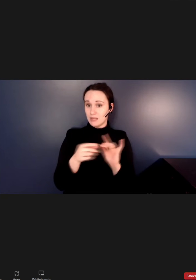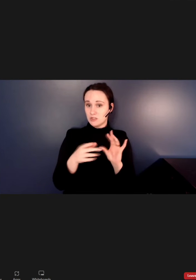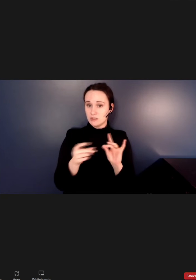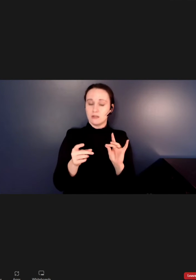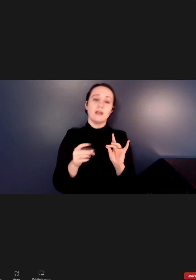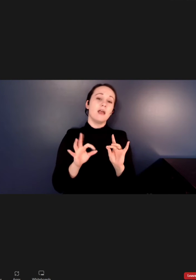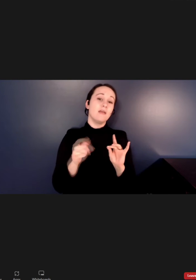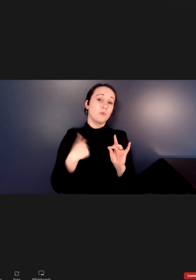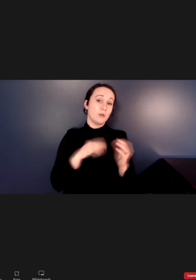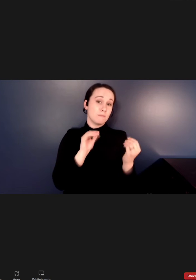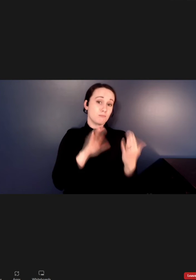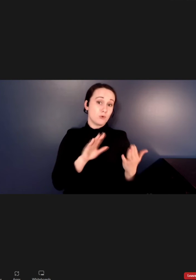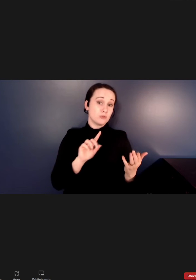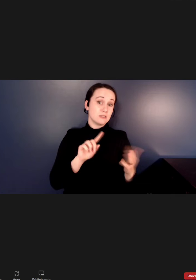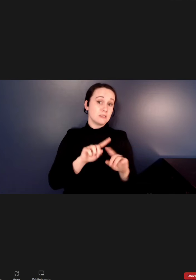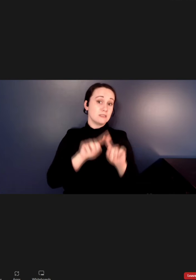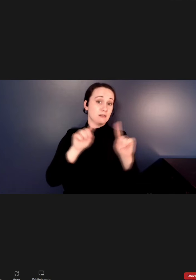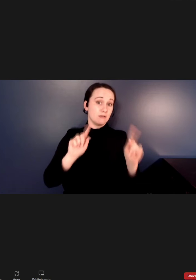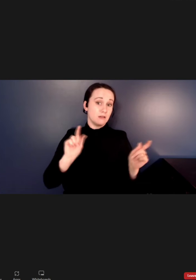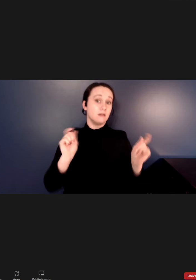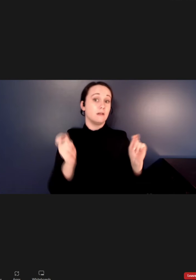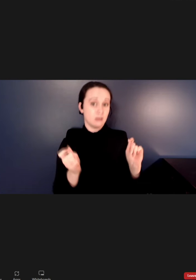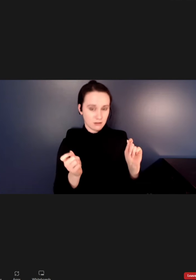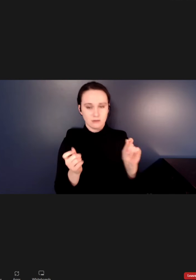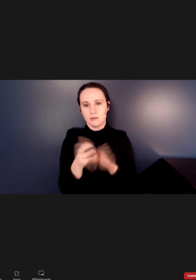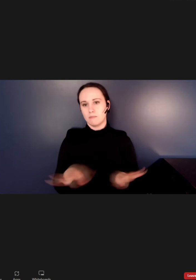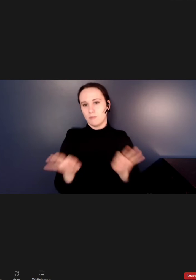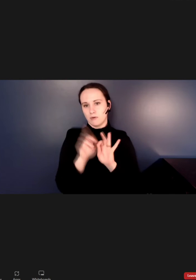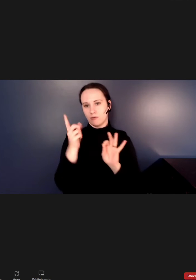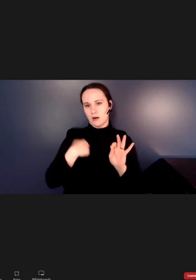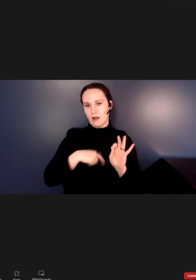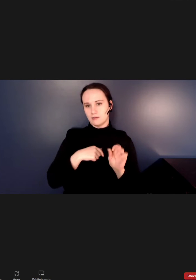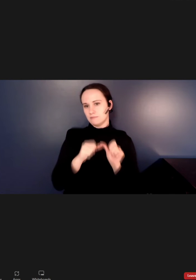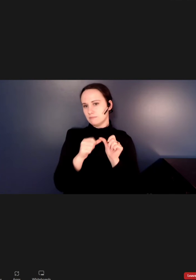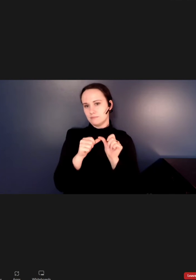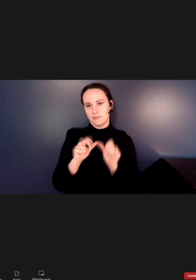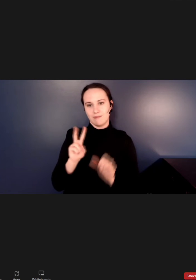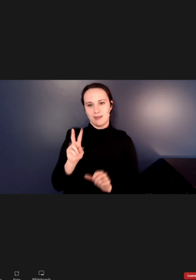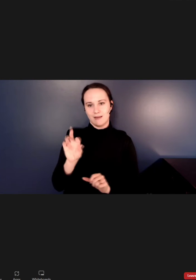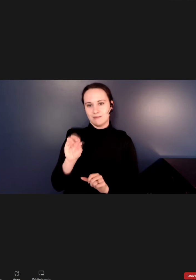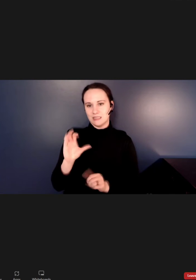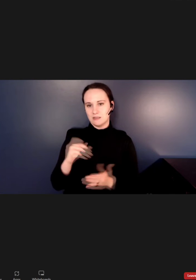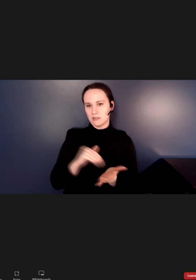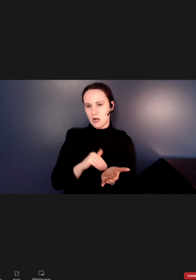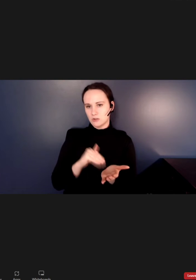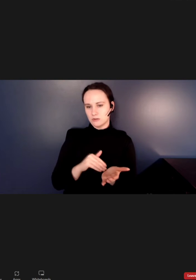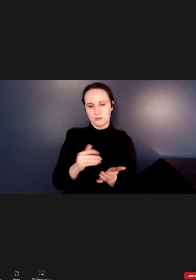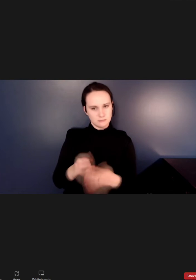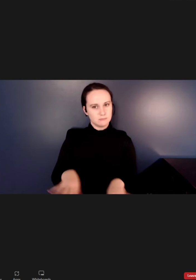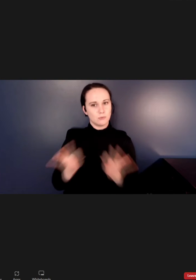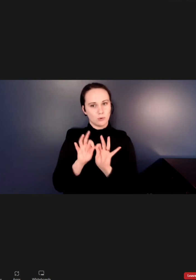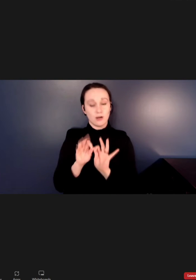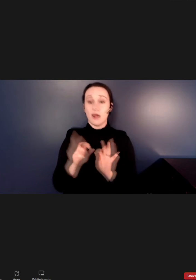going to be important for us to maintain the VFC providers. And I hope that NVAC, along with CDC,